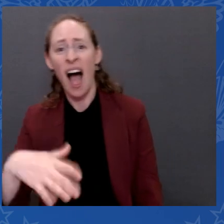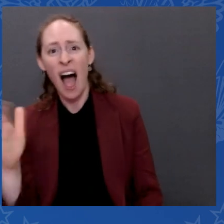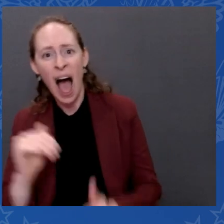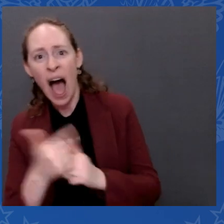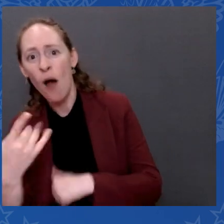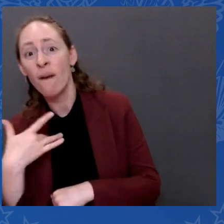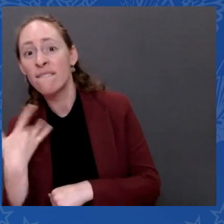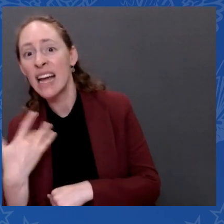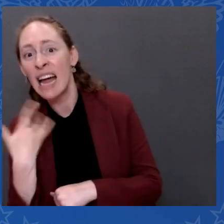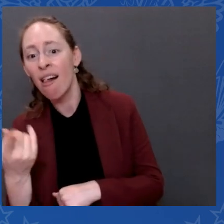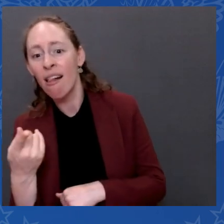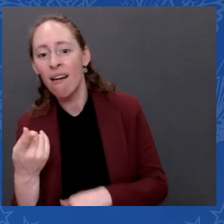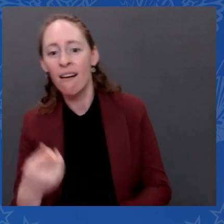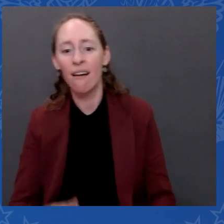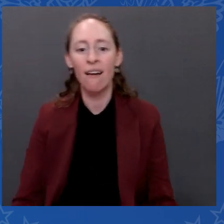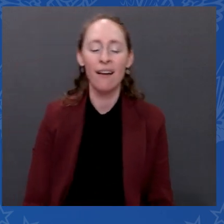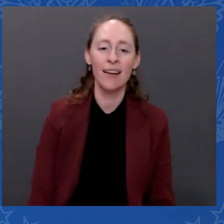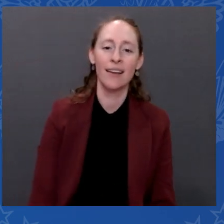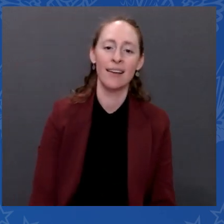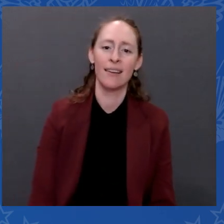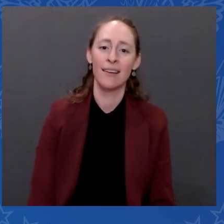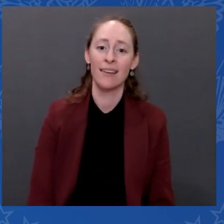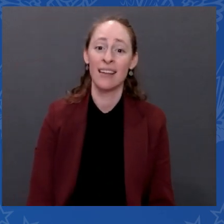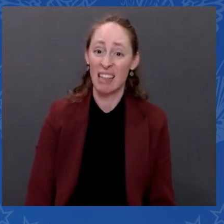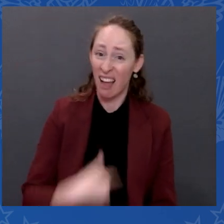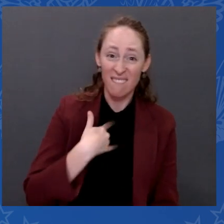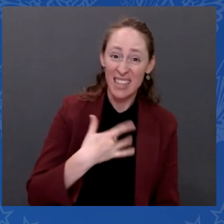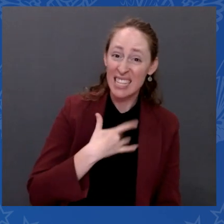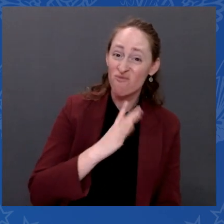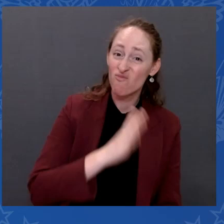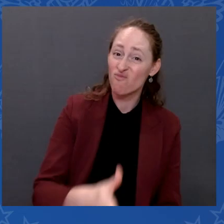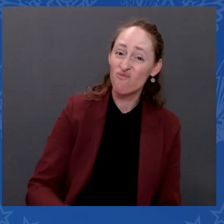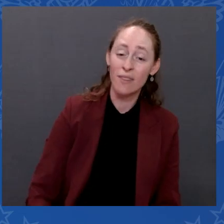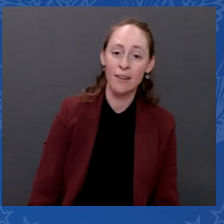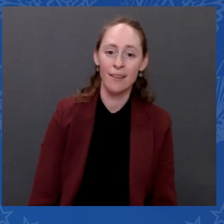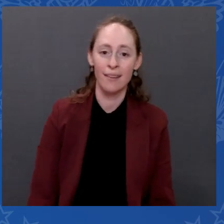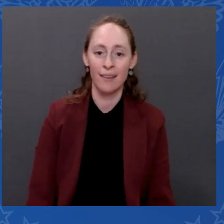even though I've had two full nights of sleep all the way through.